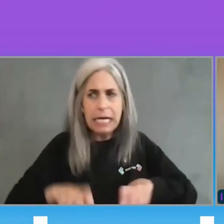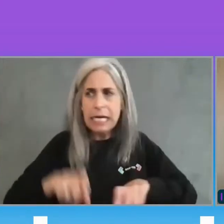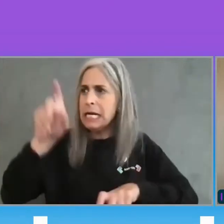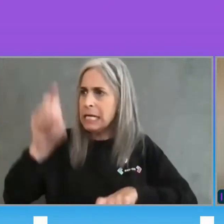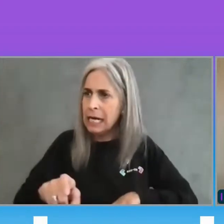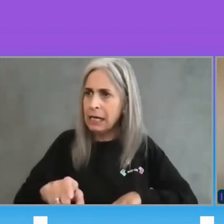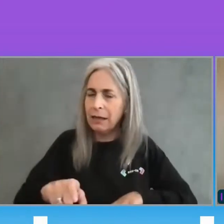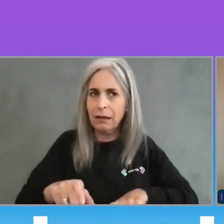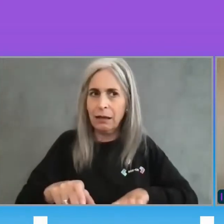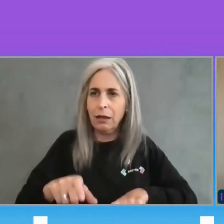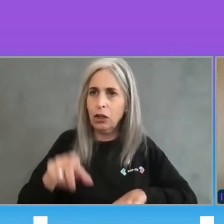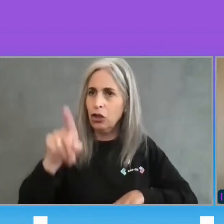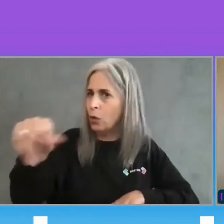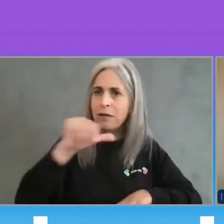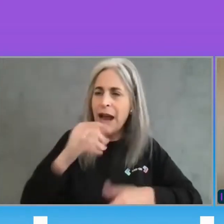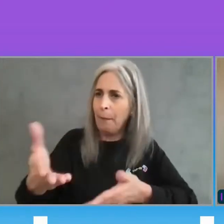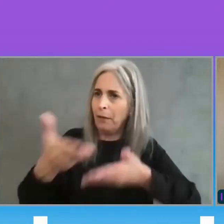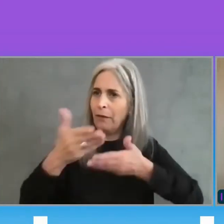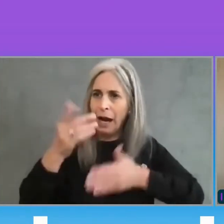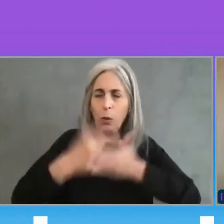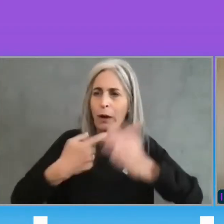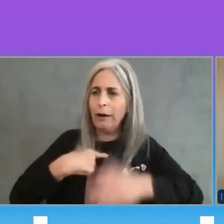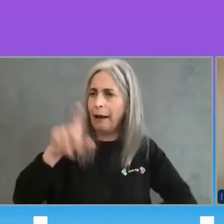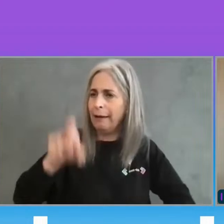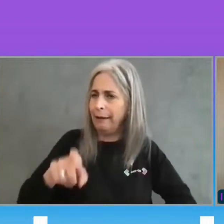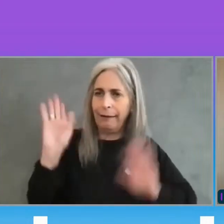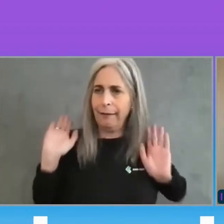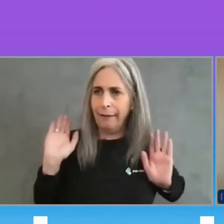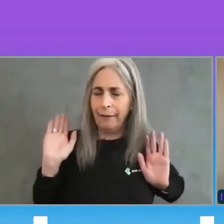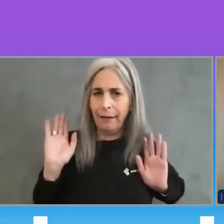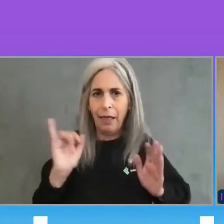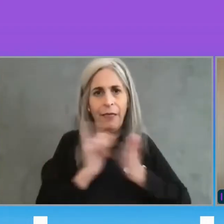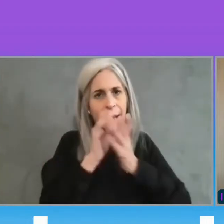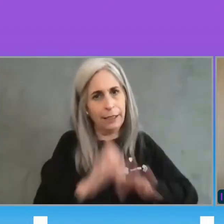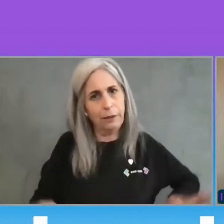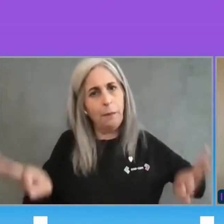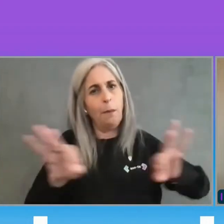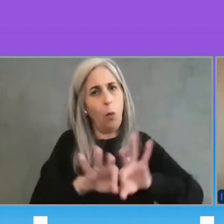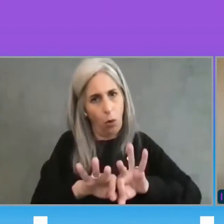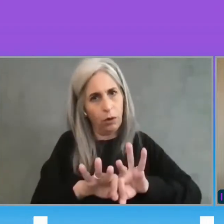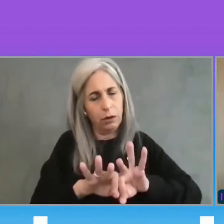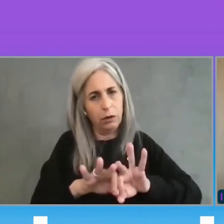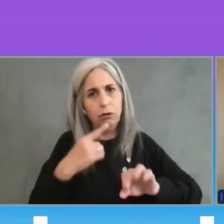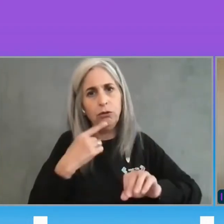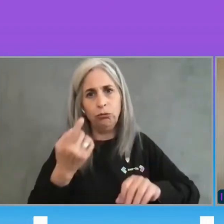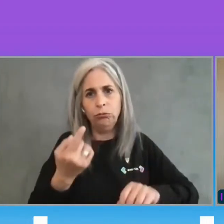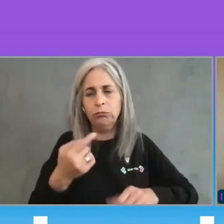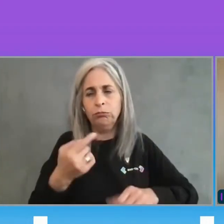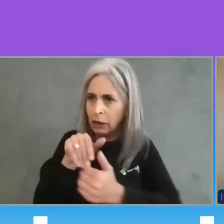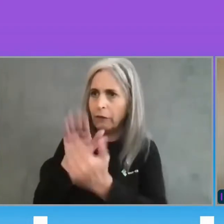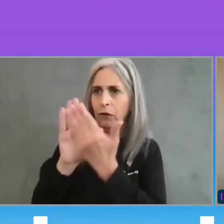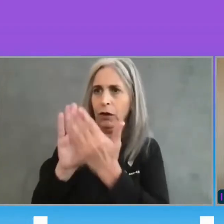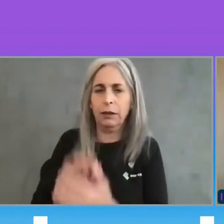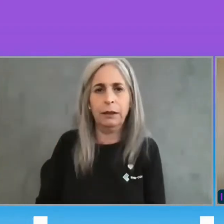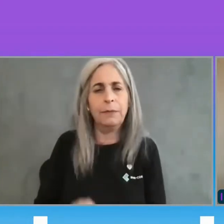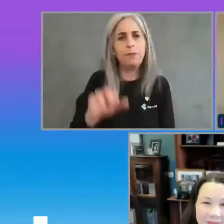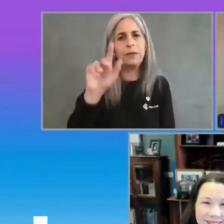not serving us. And that becomes